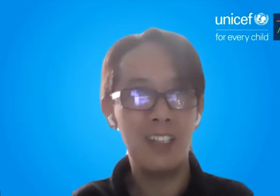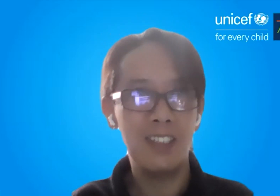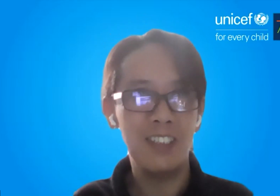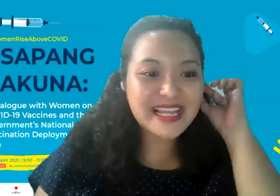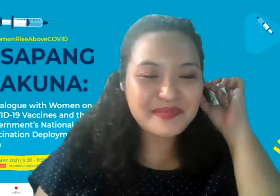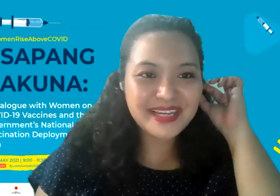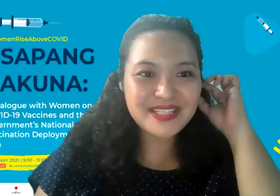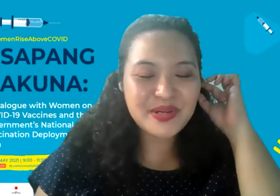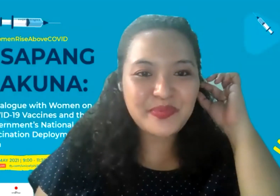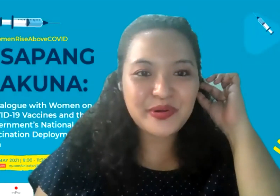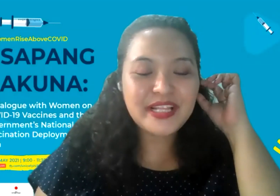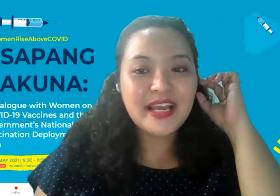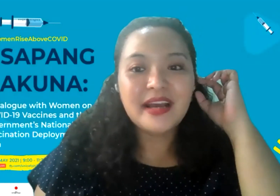Thank you so much, Sir Paul.